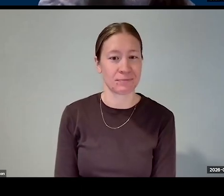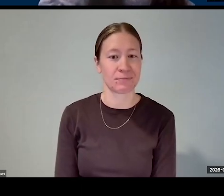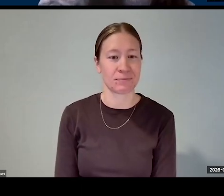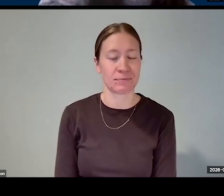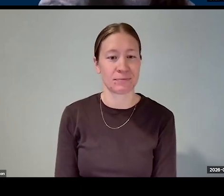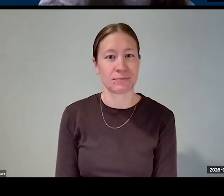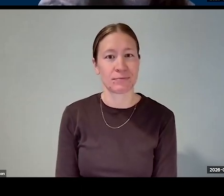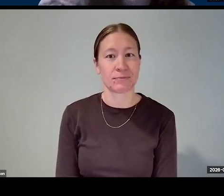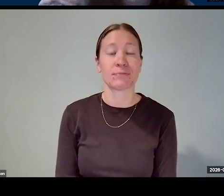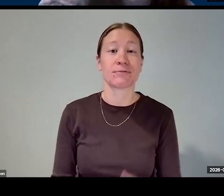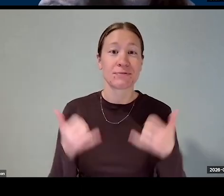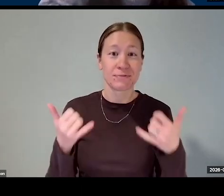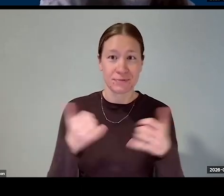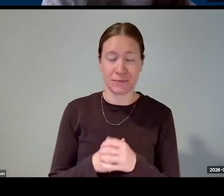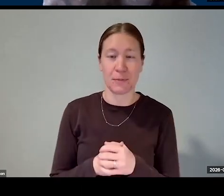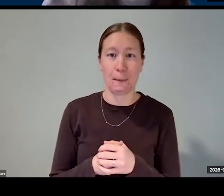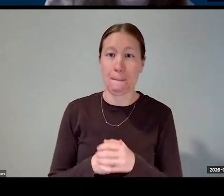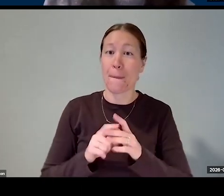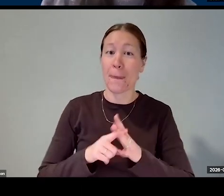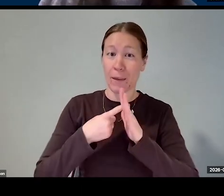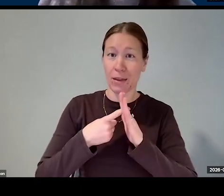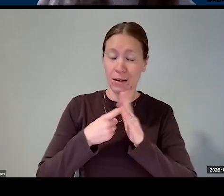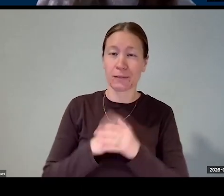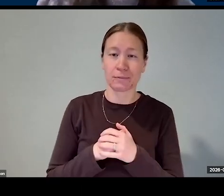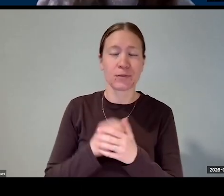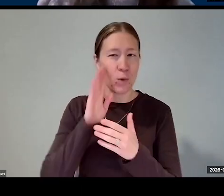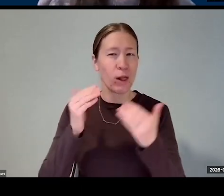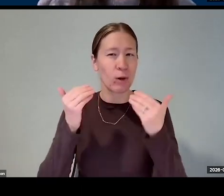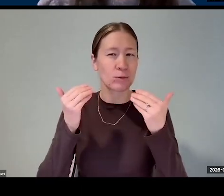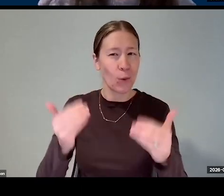Okay, to start things off, I'm going to give a little context for